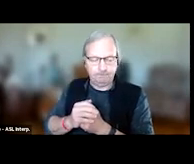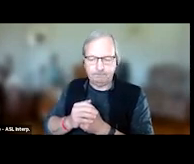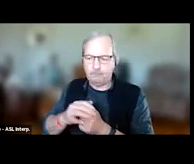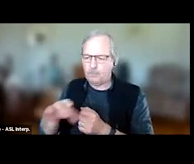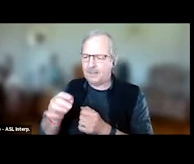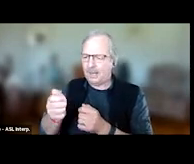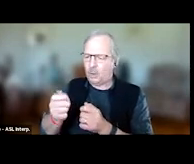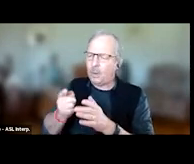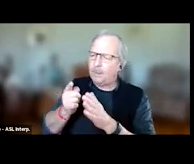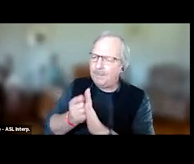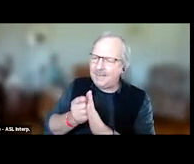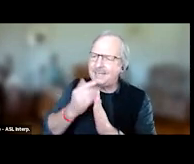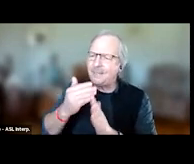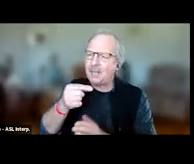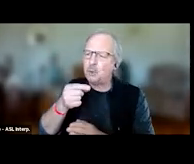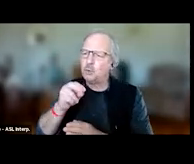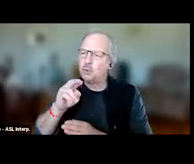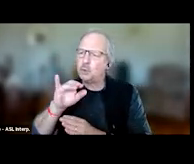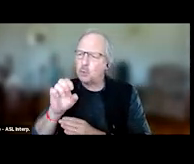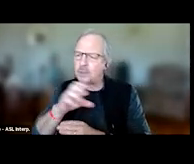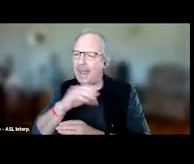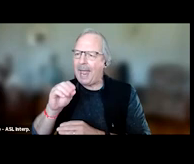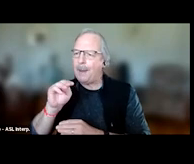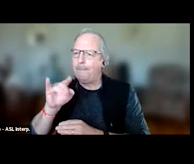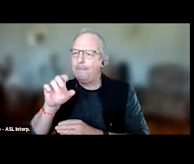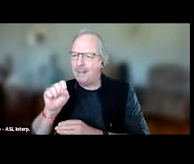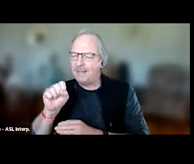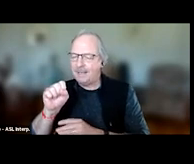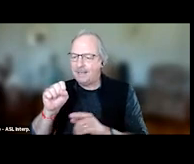to thank Georgi and Milli in Virginia.